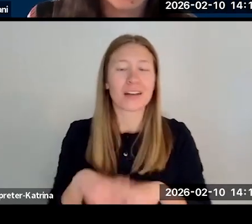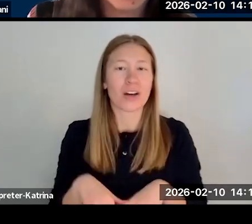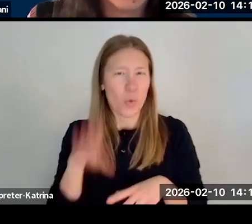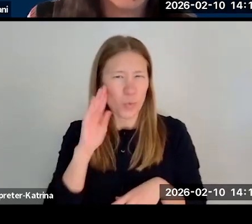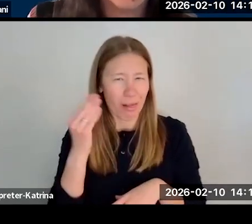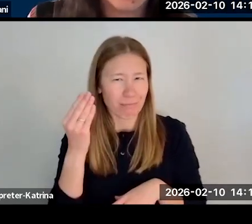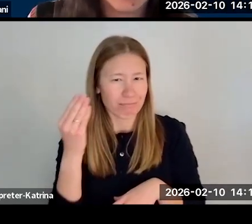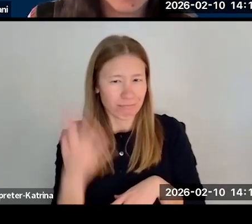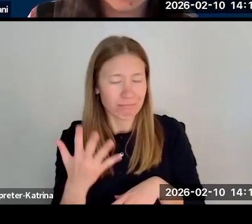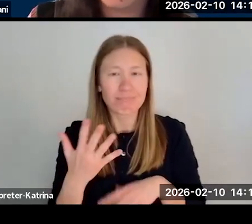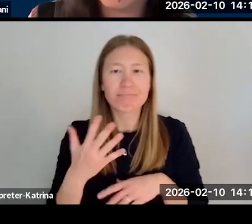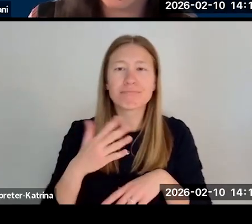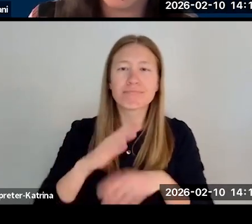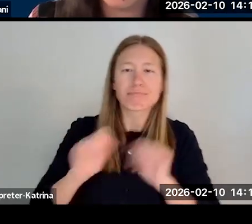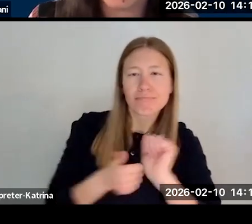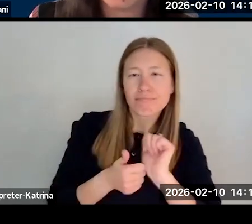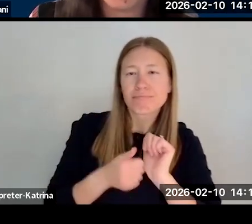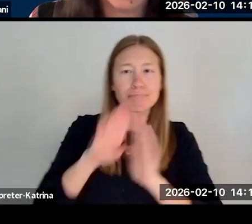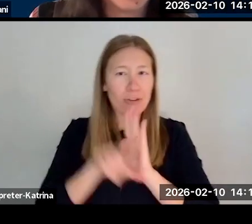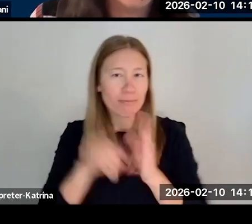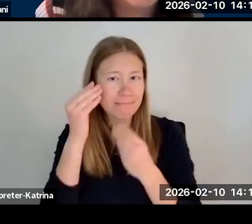what we mean when we say digital accessibility.